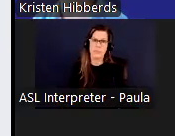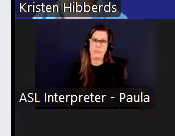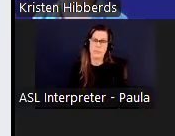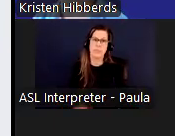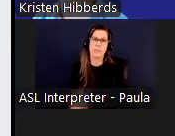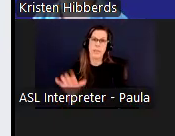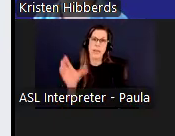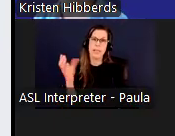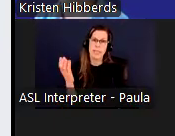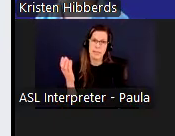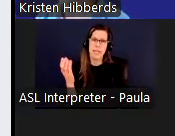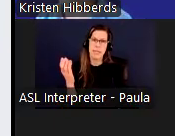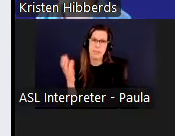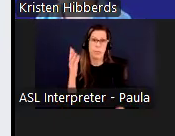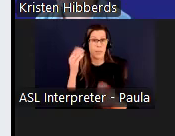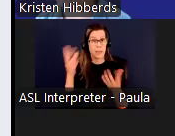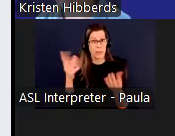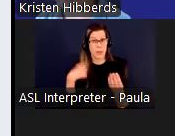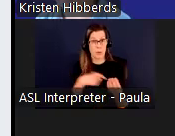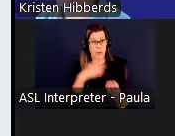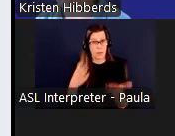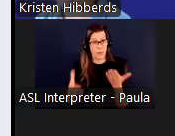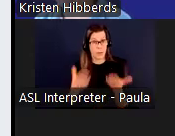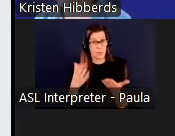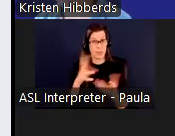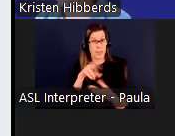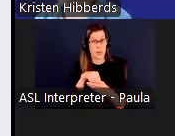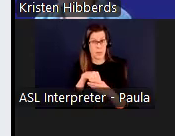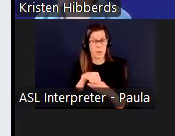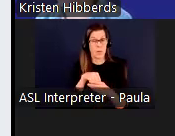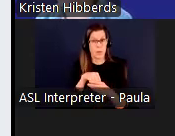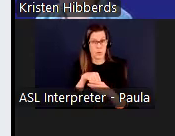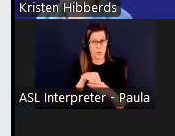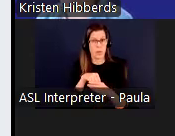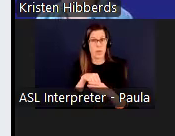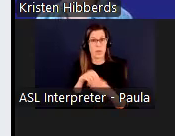information that we would probably put in a in a manual,